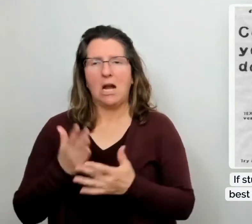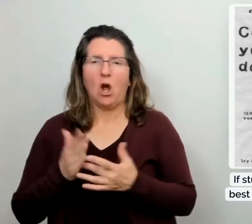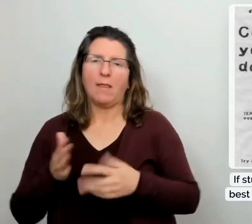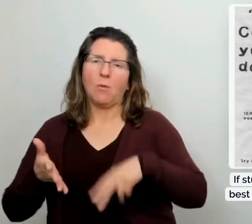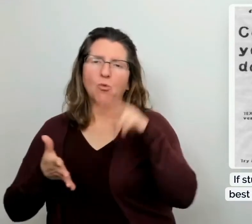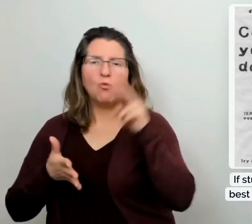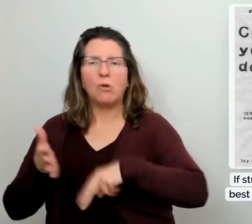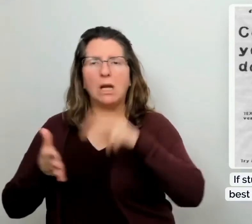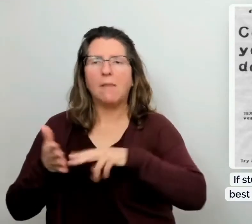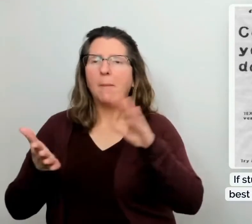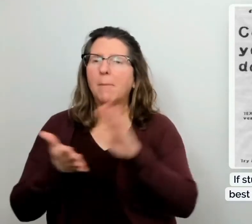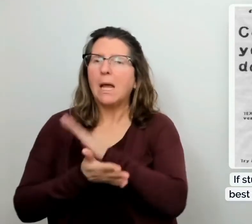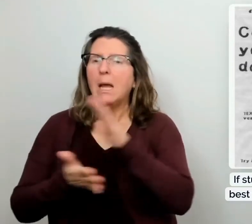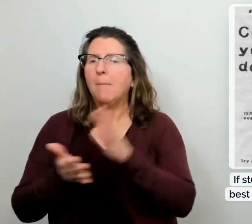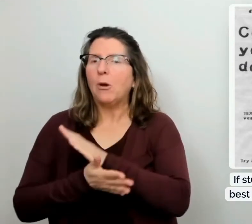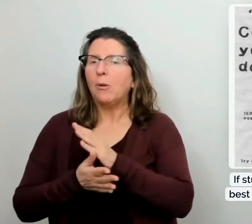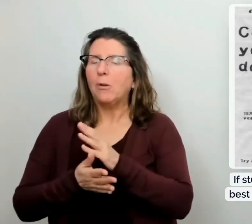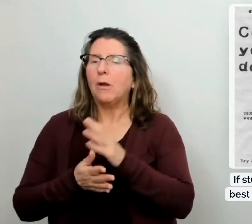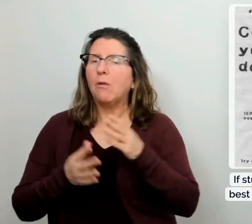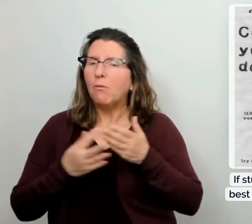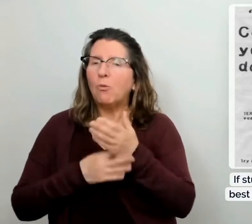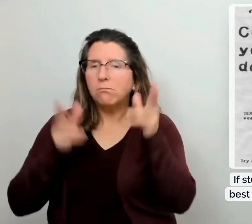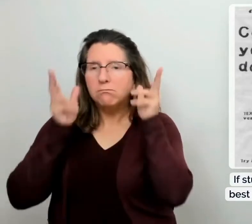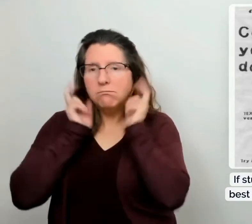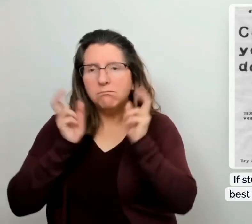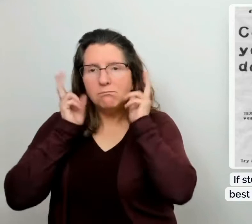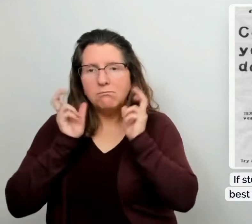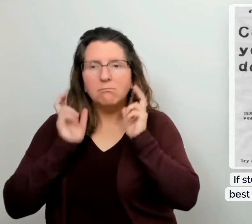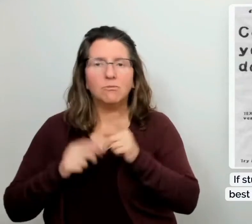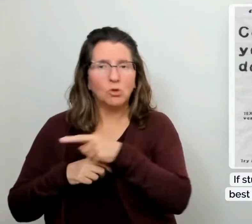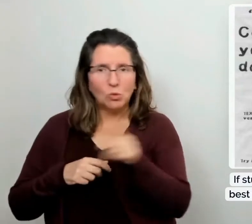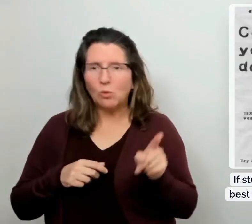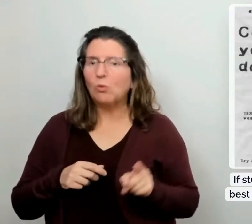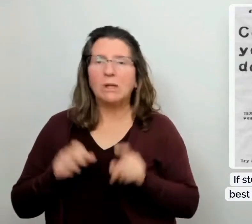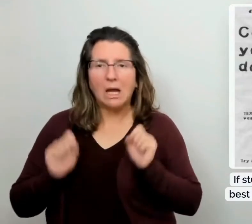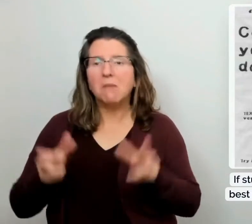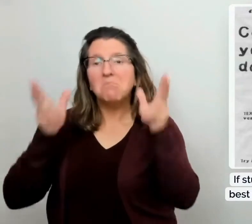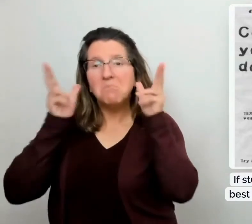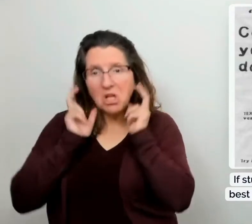Well, when the reader is using text read aloud features on their device.